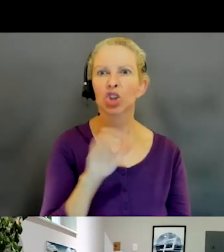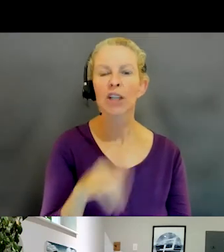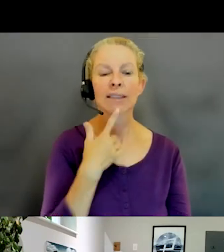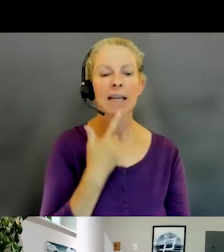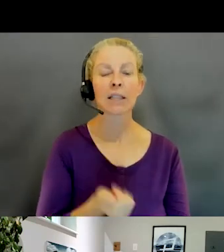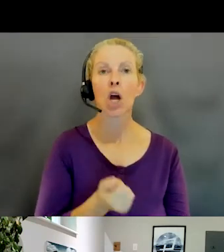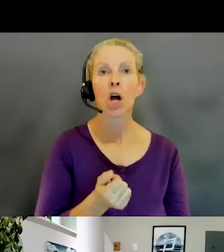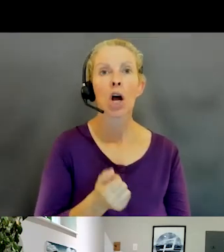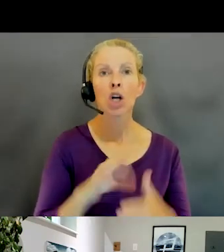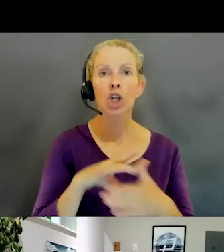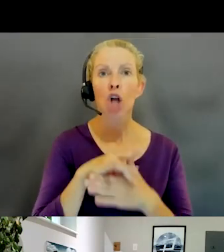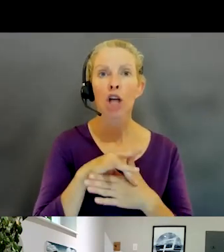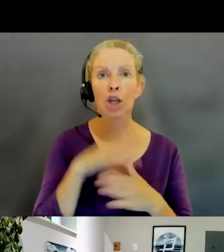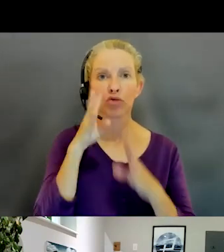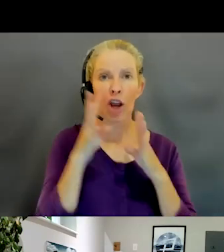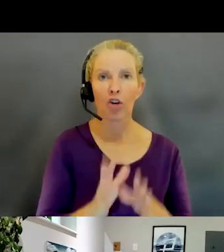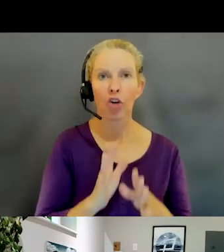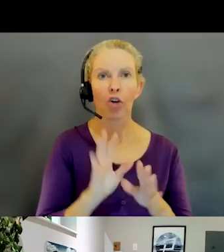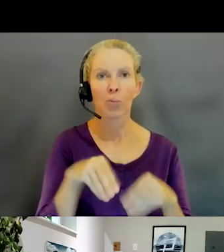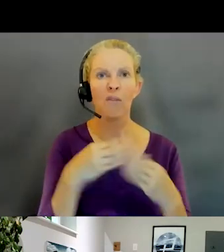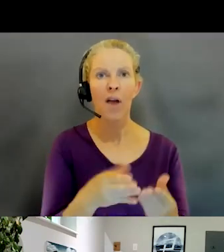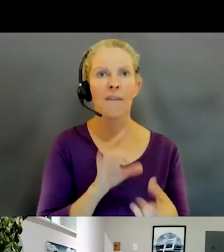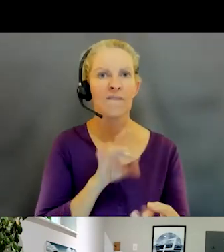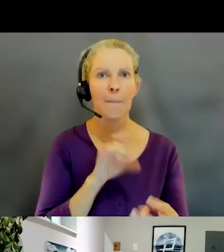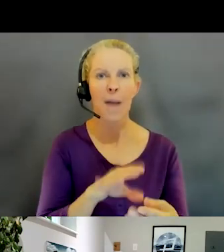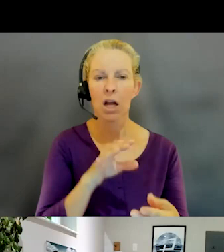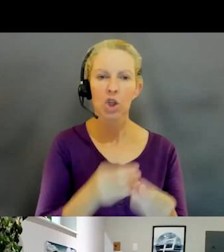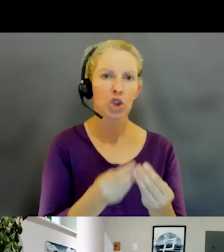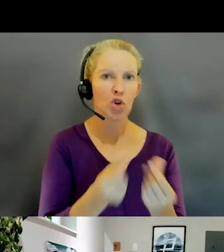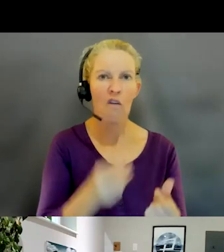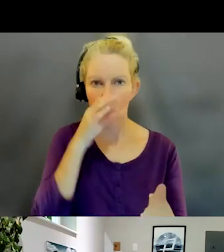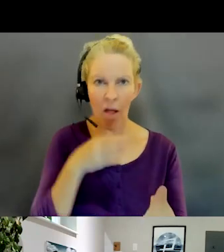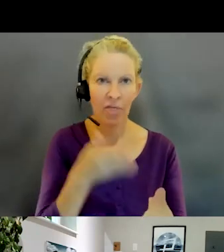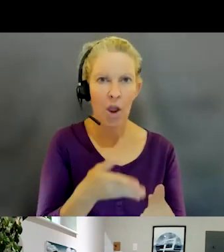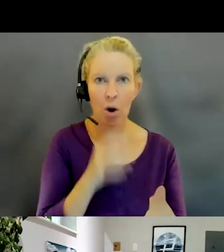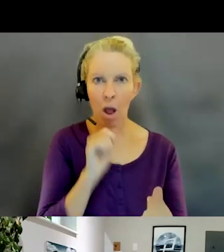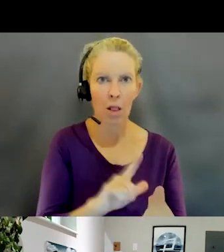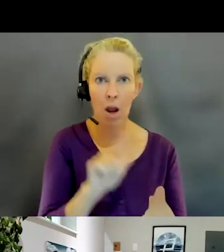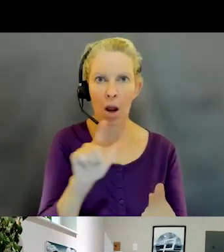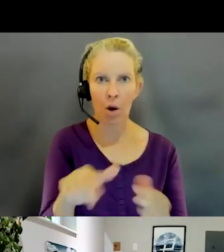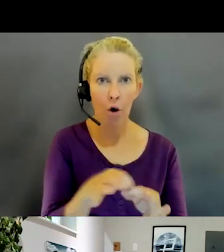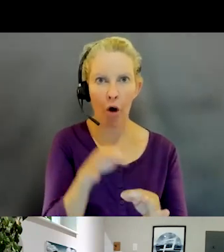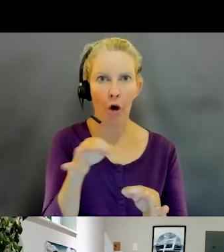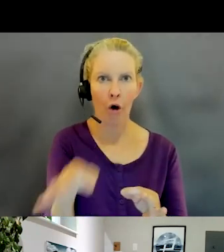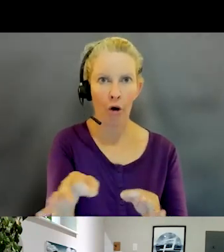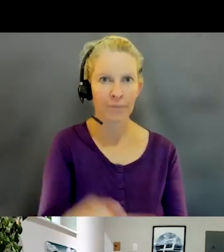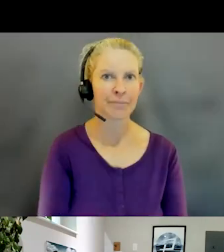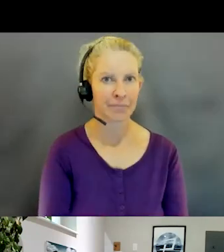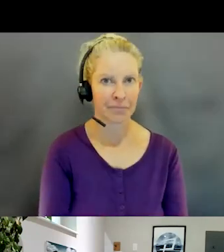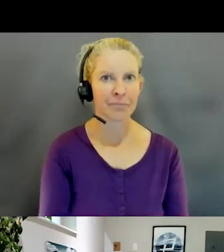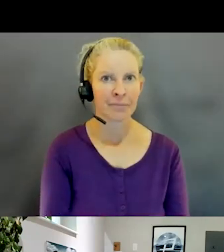help them just solve it right at the source. >> Glenda: You know, as I have been doing -- I'll